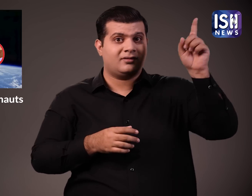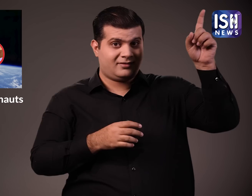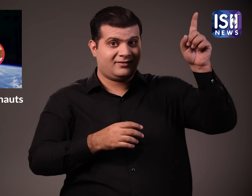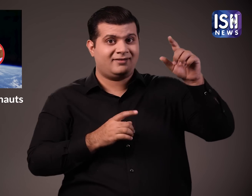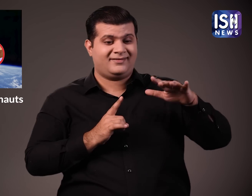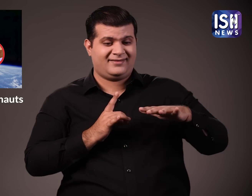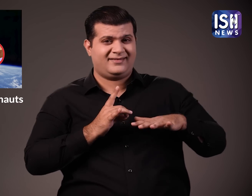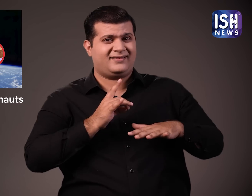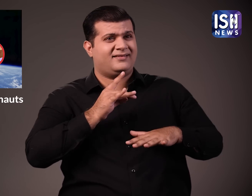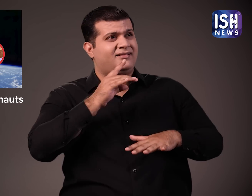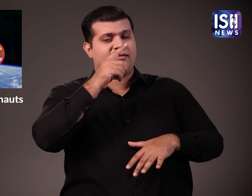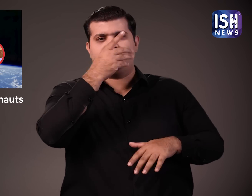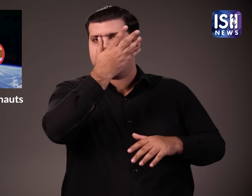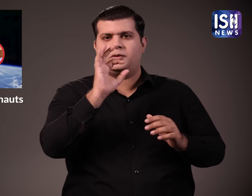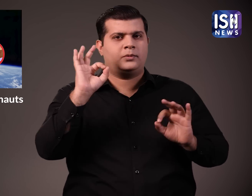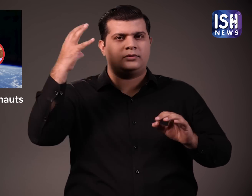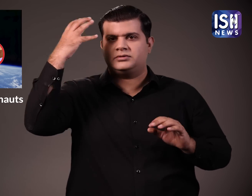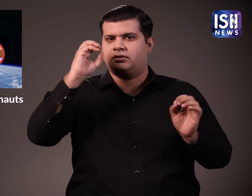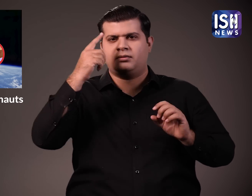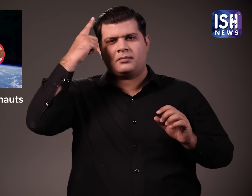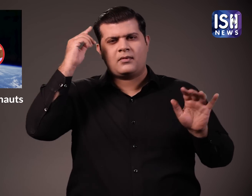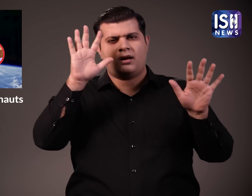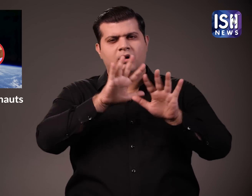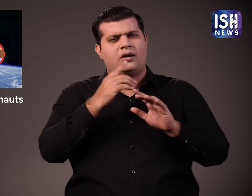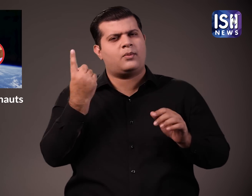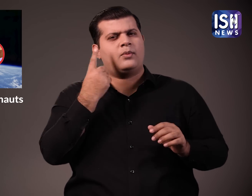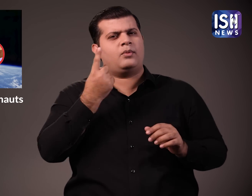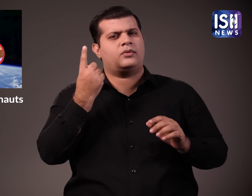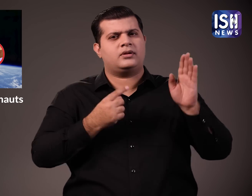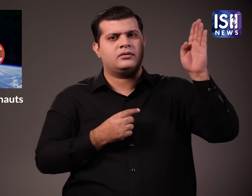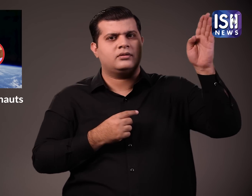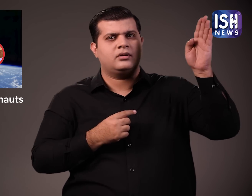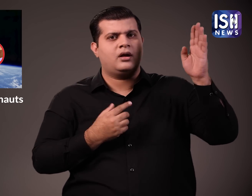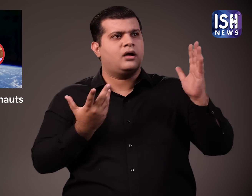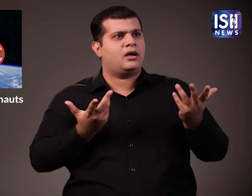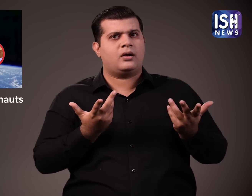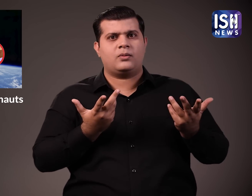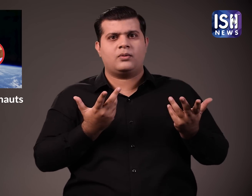But in space, sometimes there is no sunrise. There can be continuous darkness. What do you do?